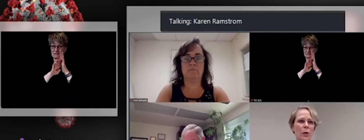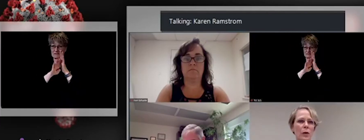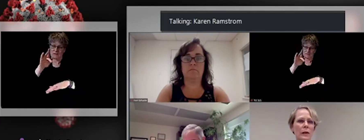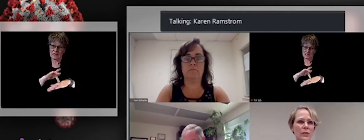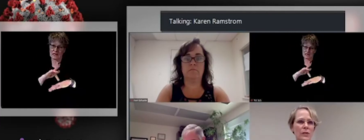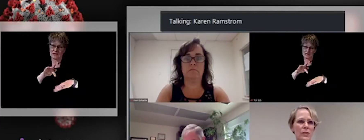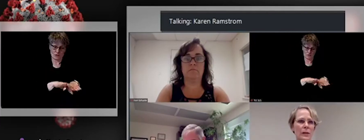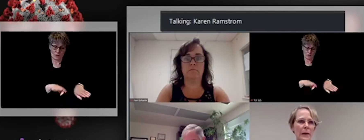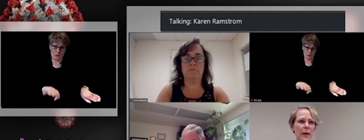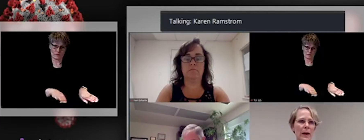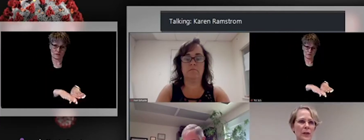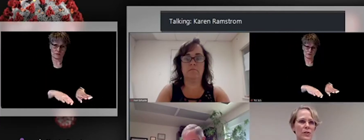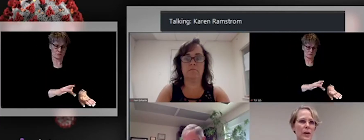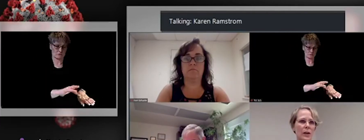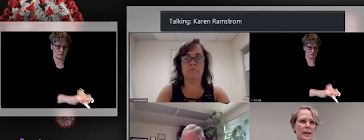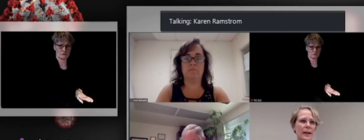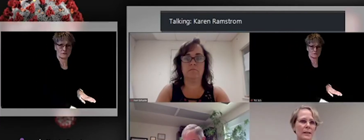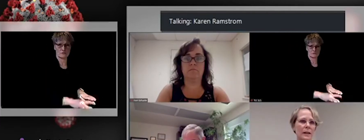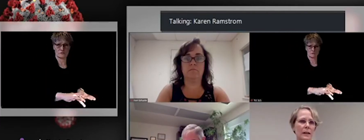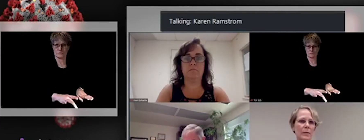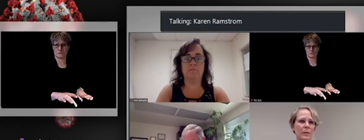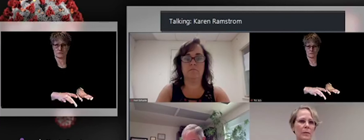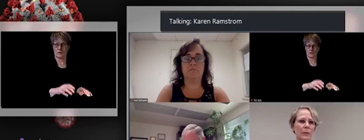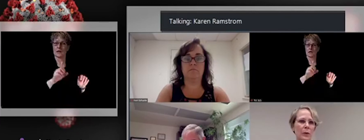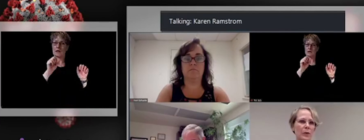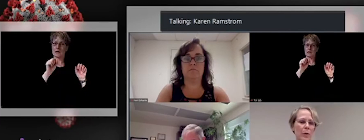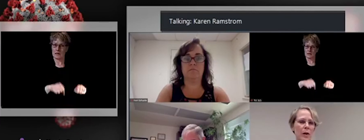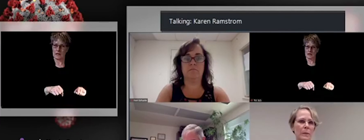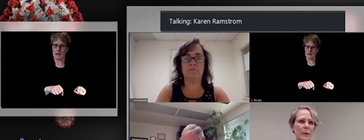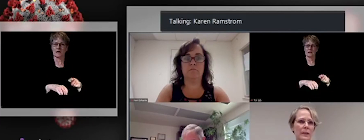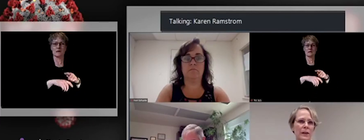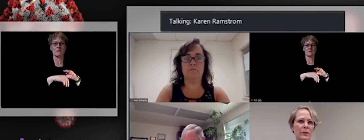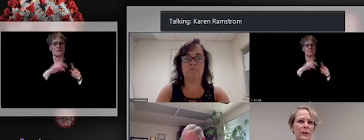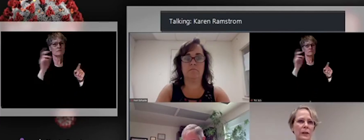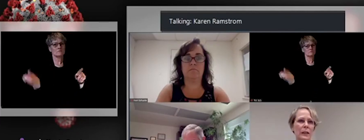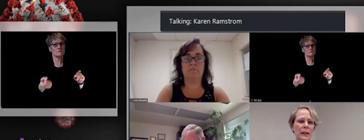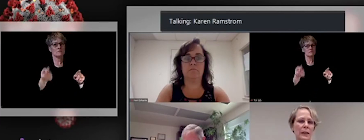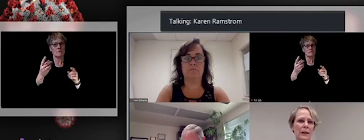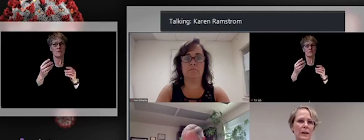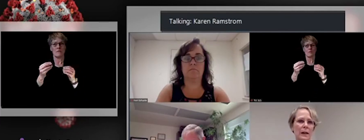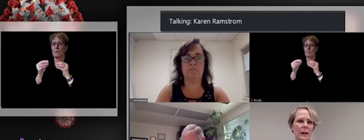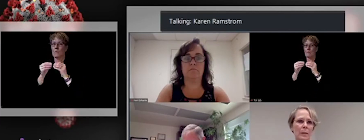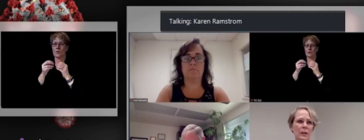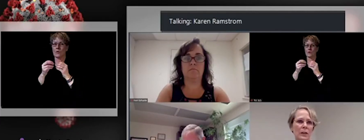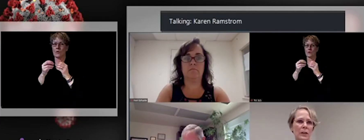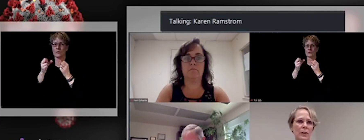more concerned about that close contact. Both are important, but definitely being close